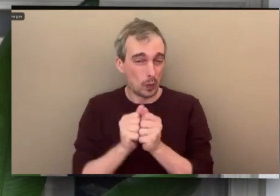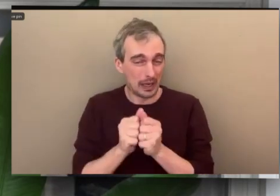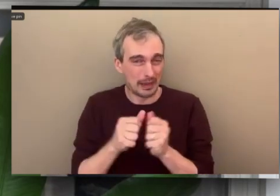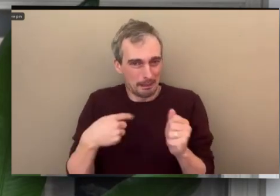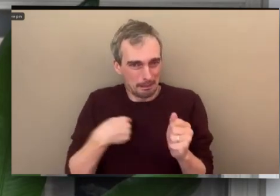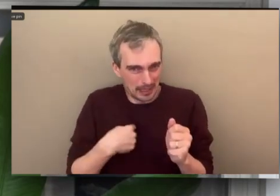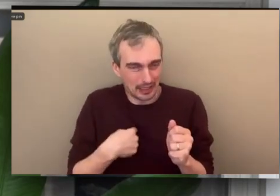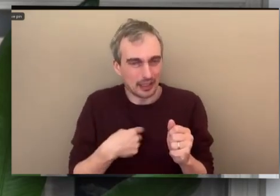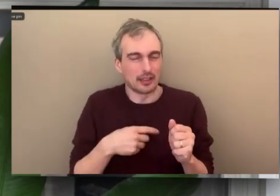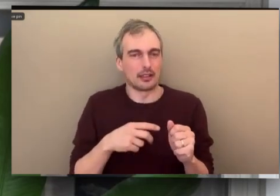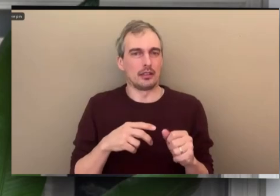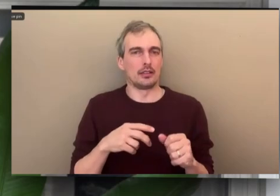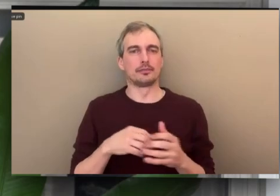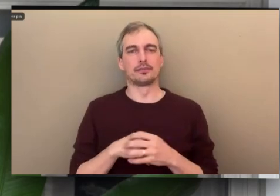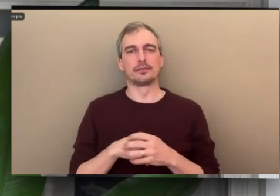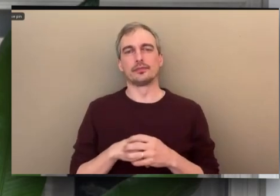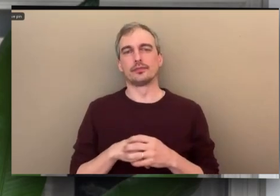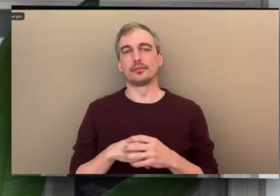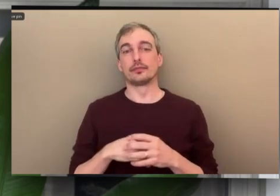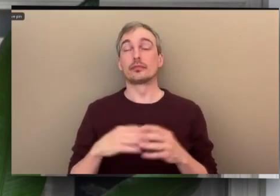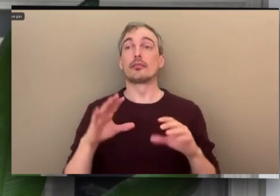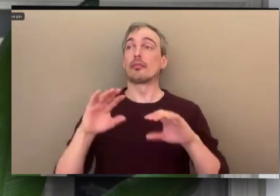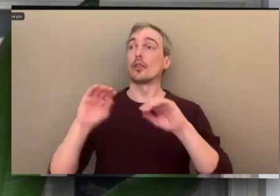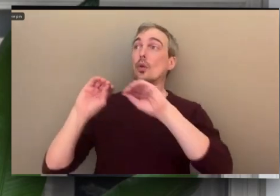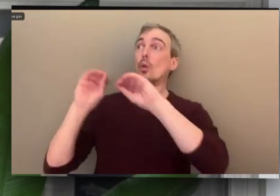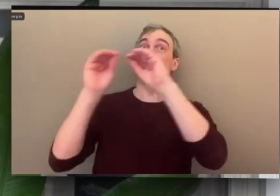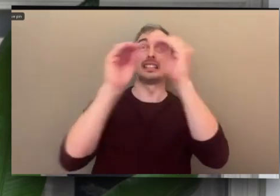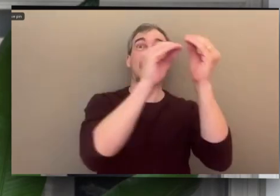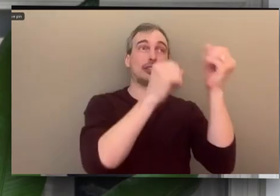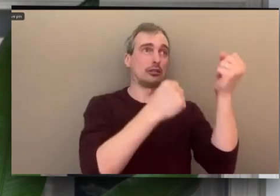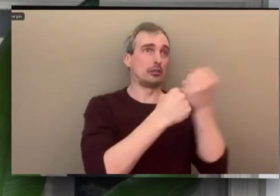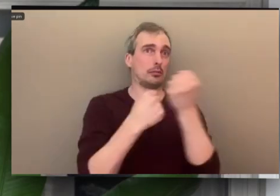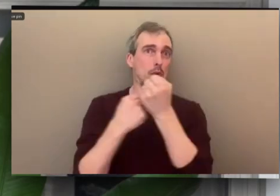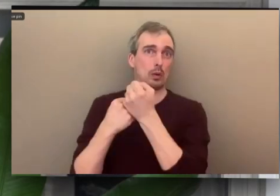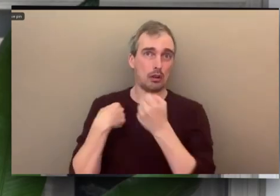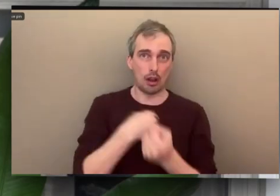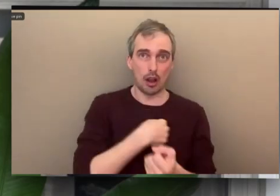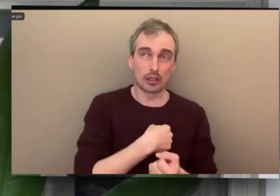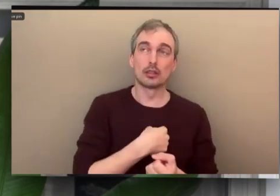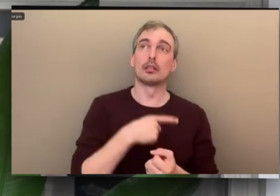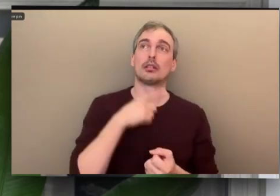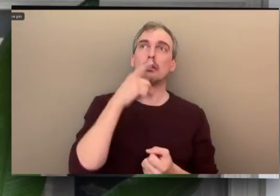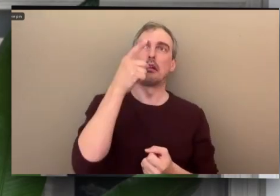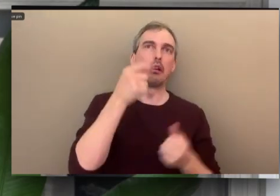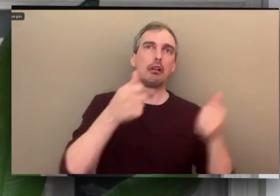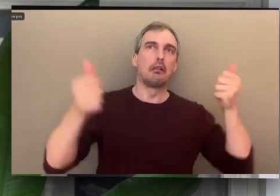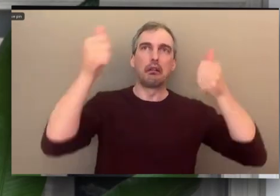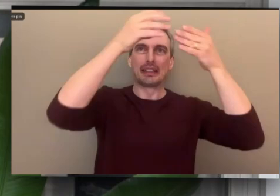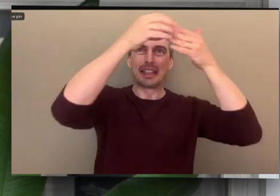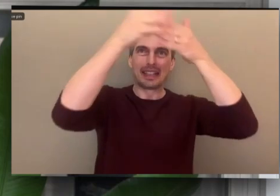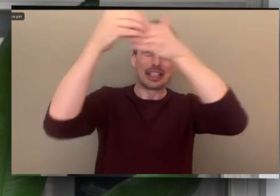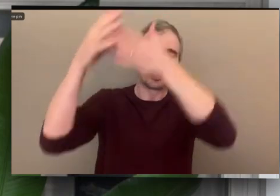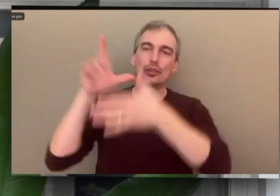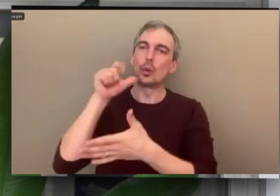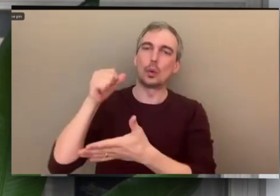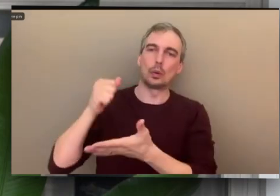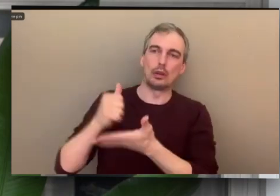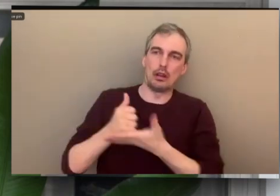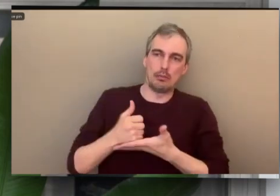leadership, grassroots, you name it. It's really all factored into the growth. And again, we've been really fortunate. Nine years -- one employee.